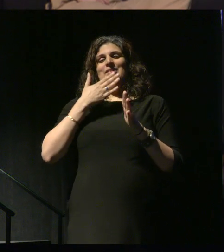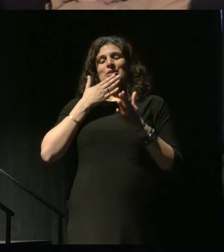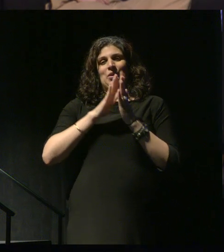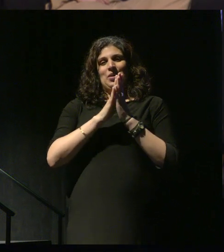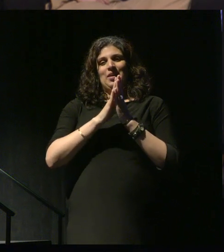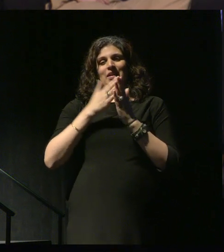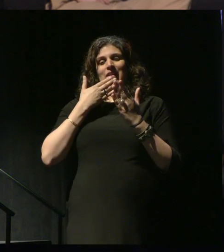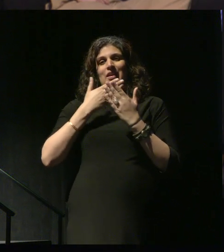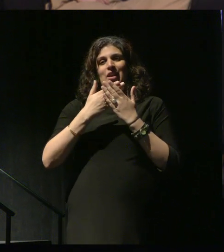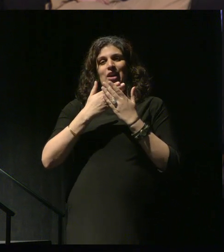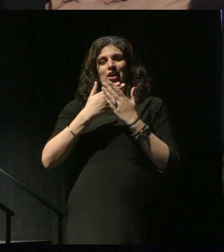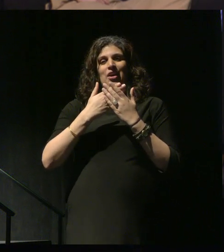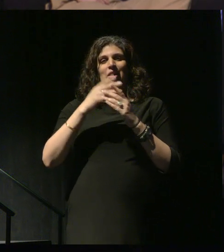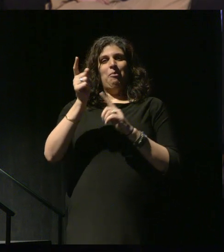Oh, okay. - Read a couple of lines.